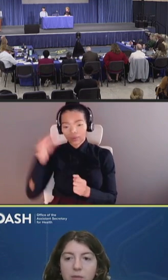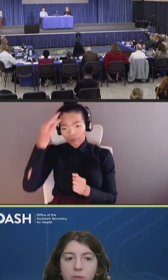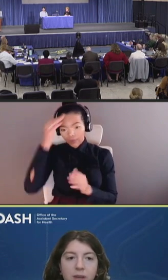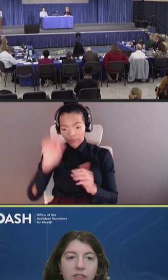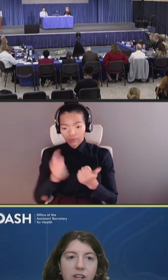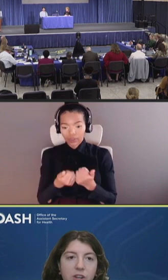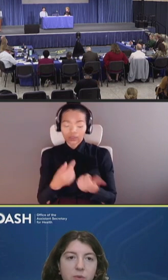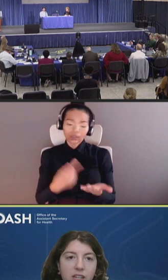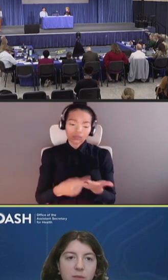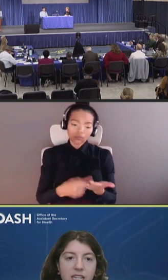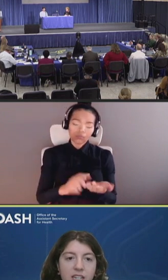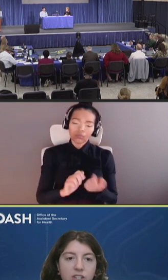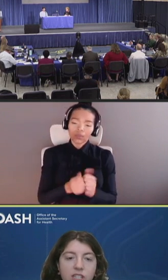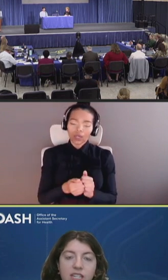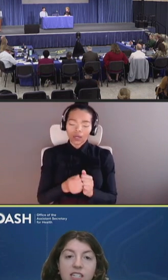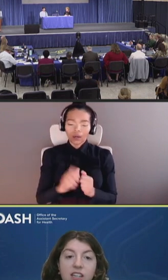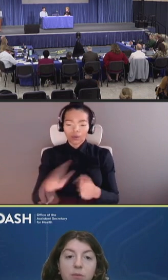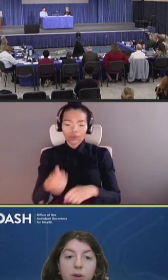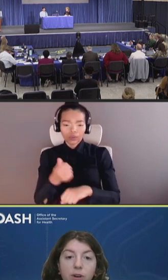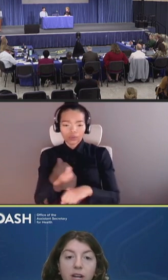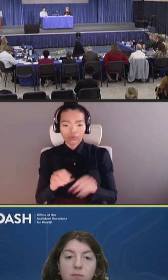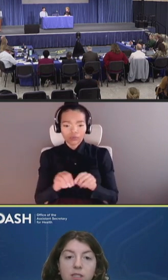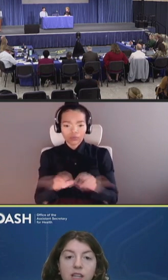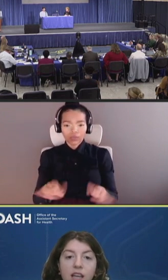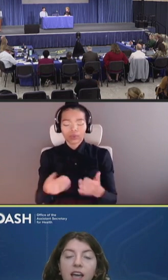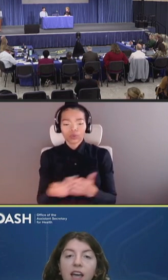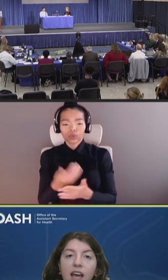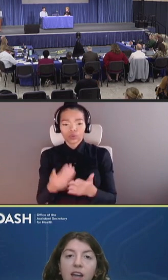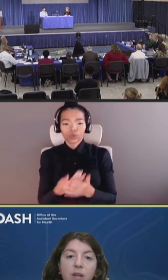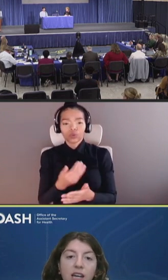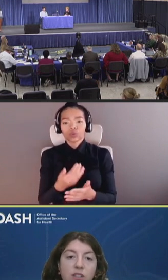implement the new recommendations into their programs. And we held a